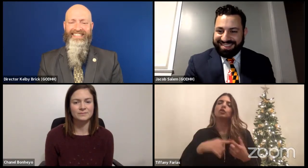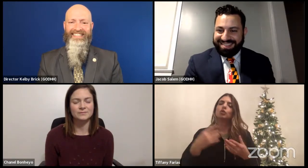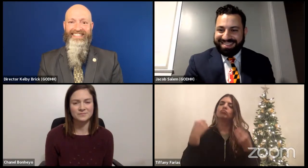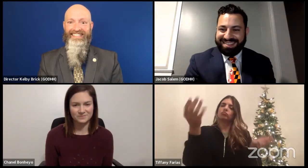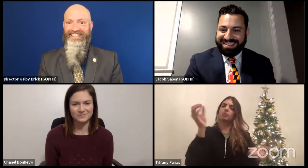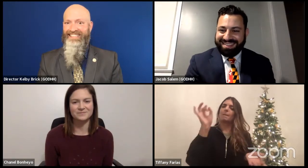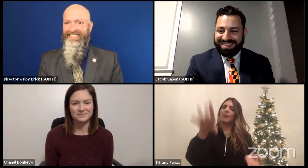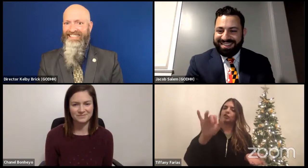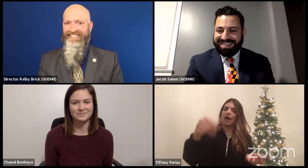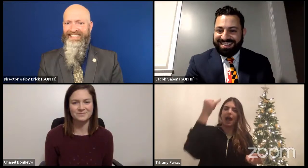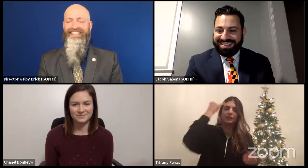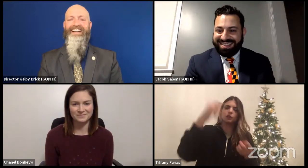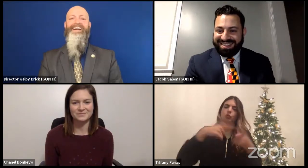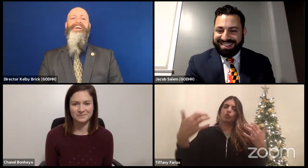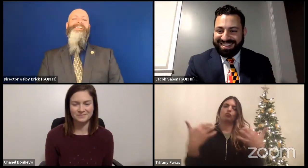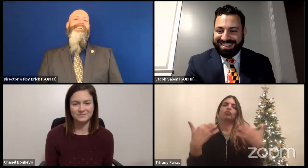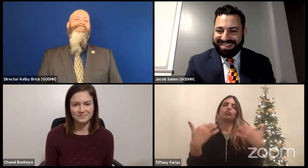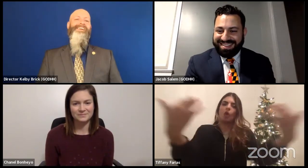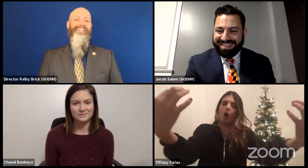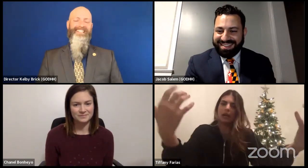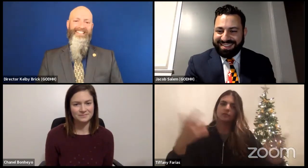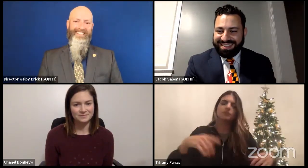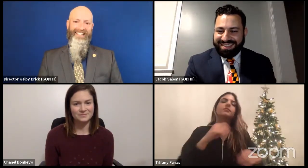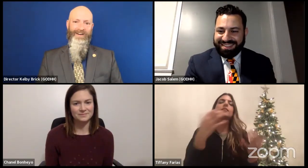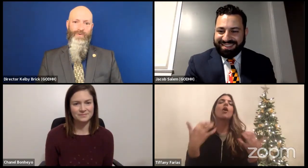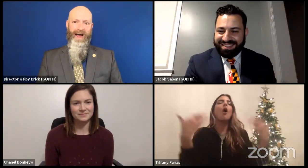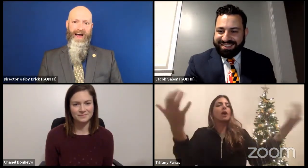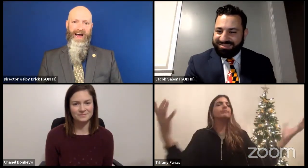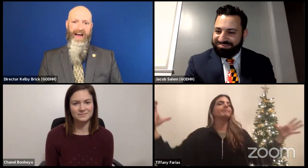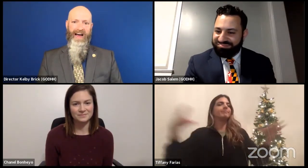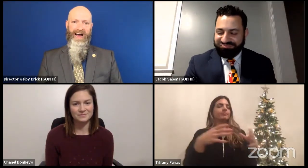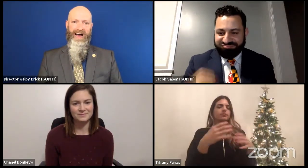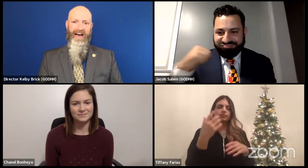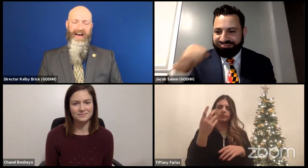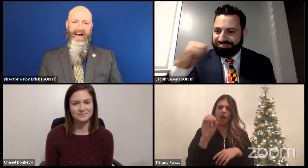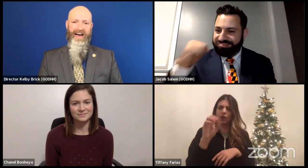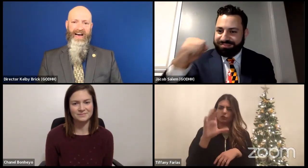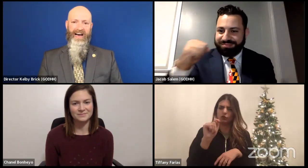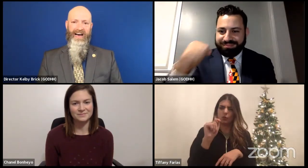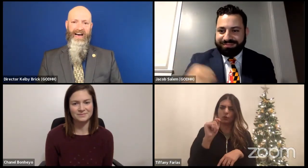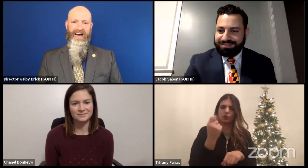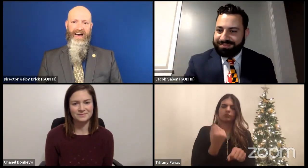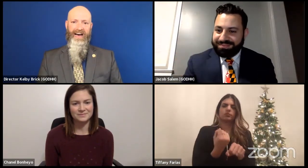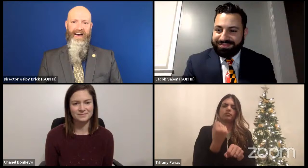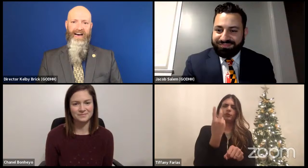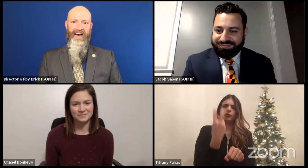were one of the final four to pitch our idea to a live audience. So we did that, I think,